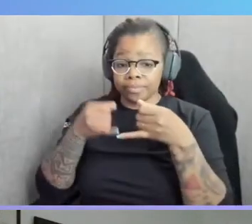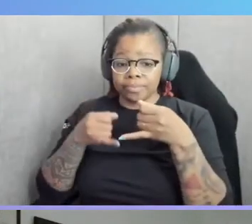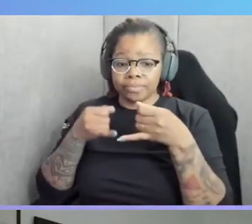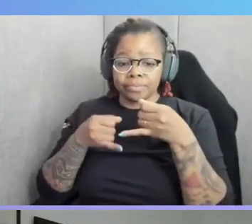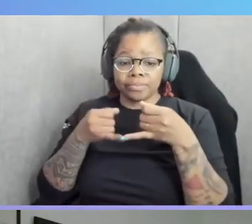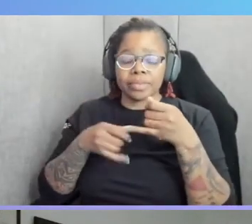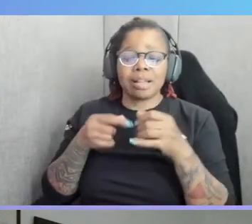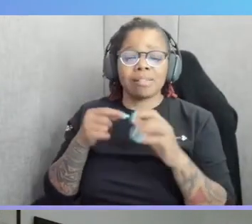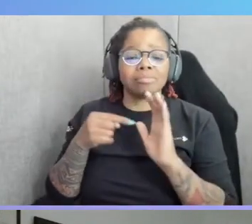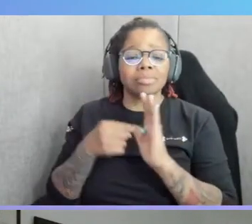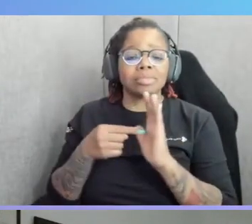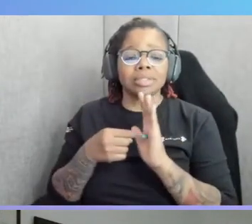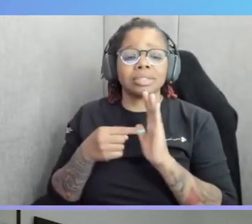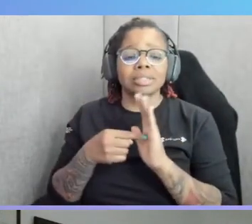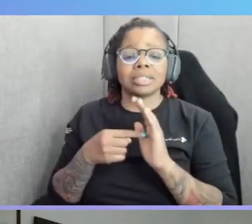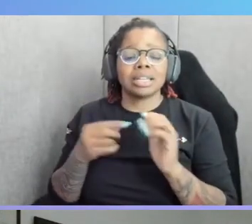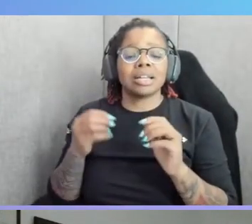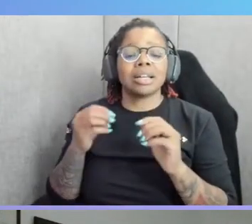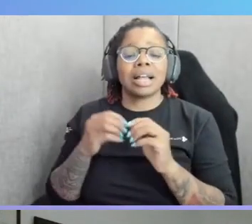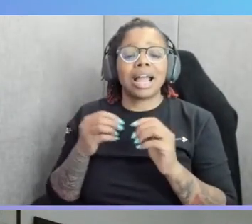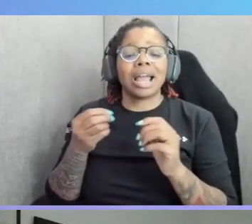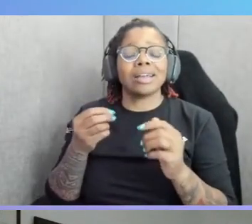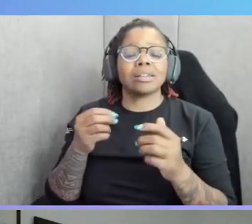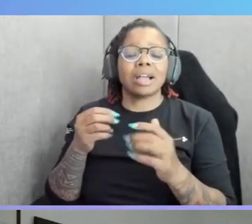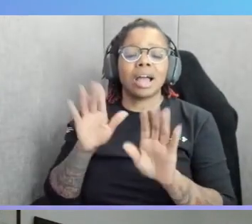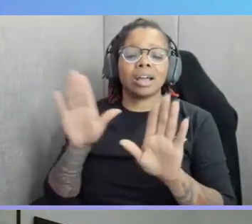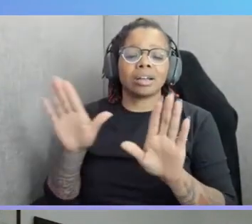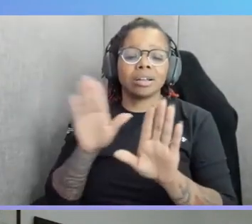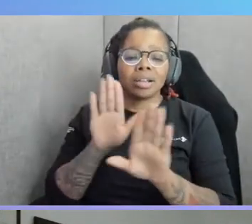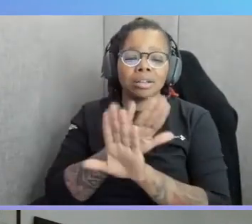carousel of sheet music. Um, several participants mentioned